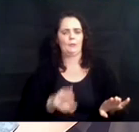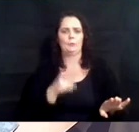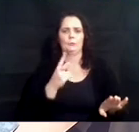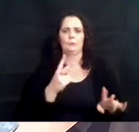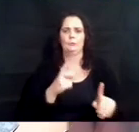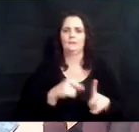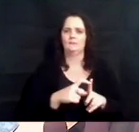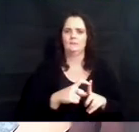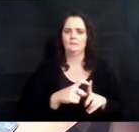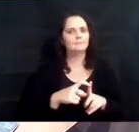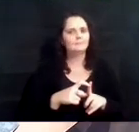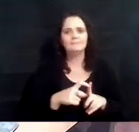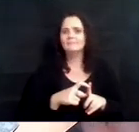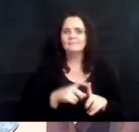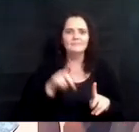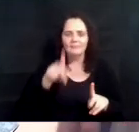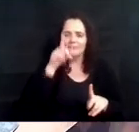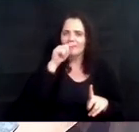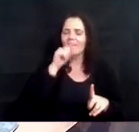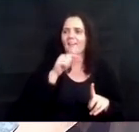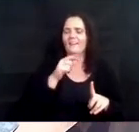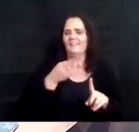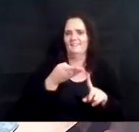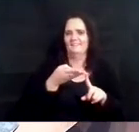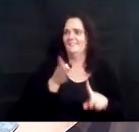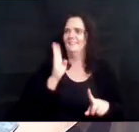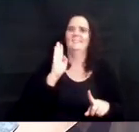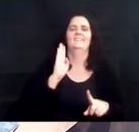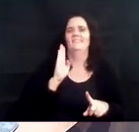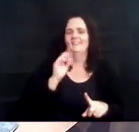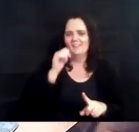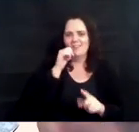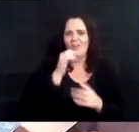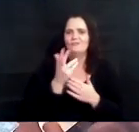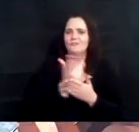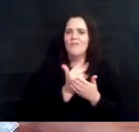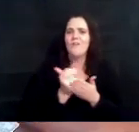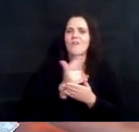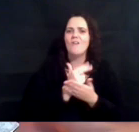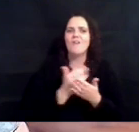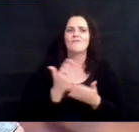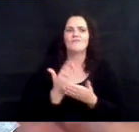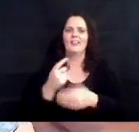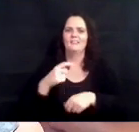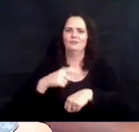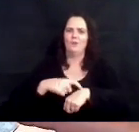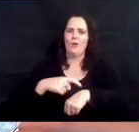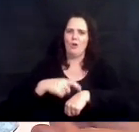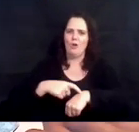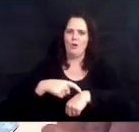But the way you can start to think about drawing as something exists in time, as well as in the space of your paper.